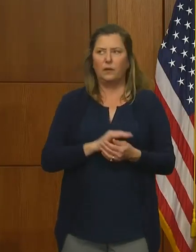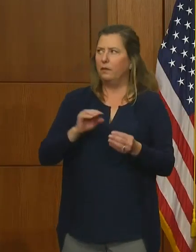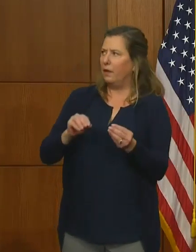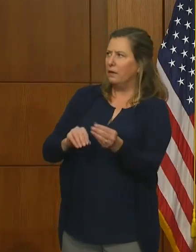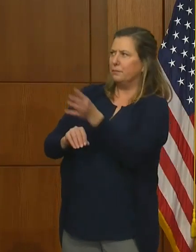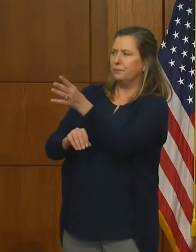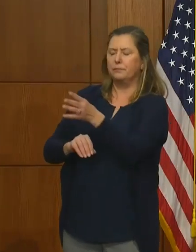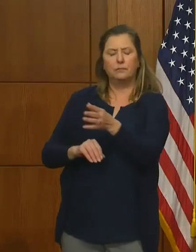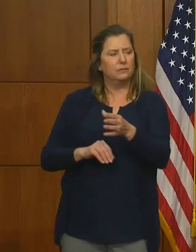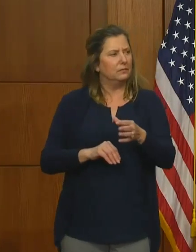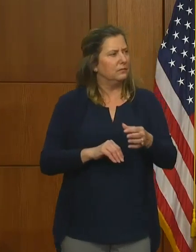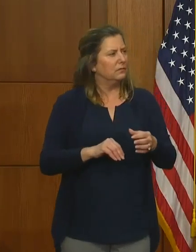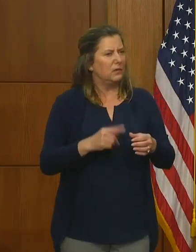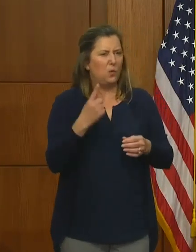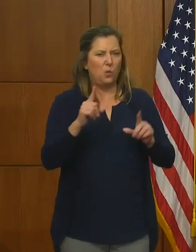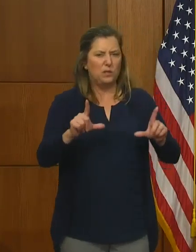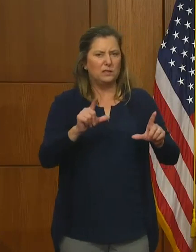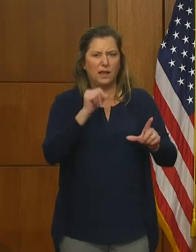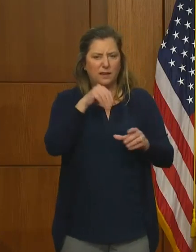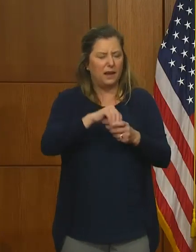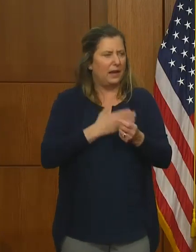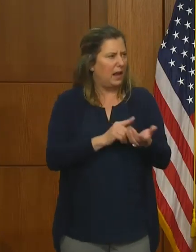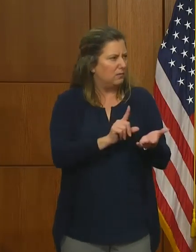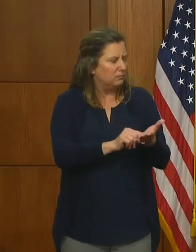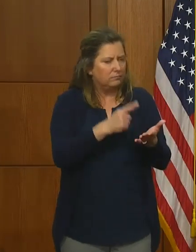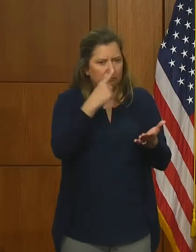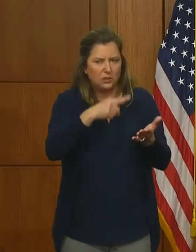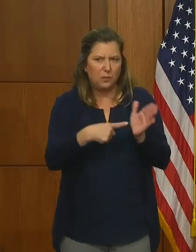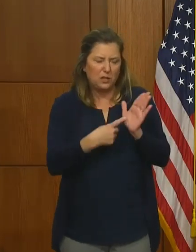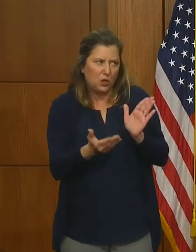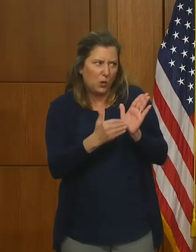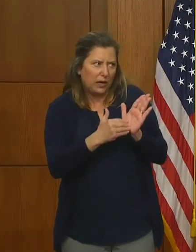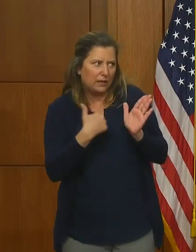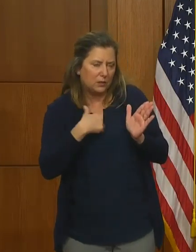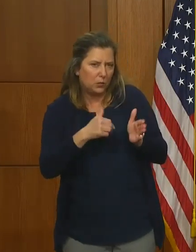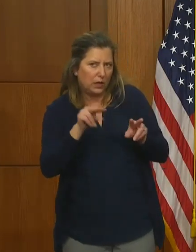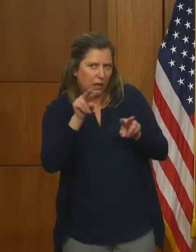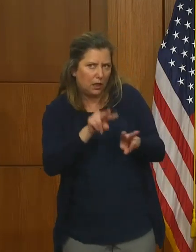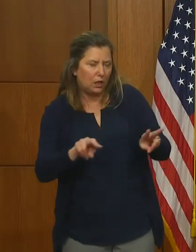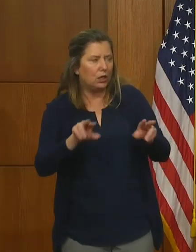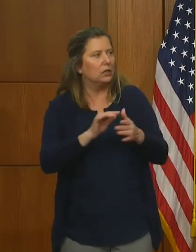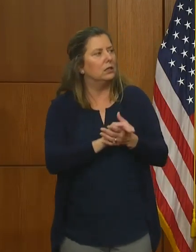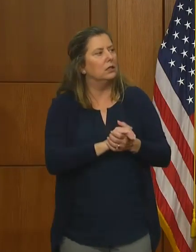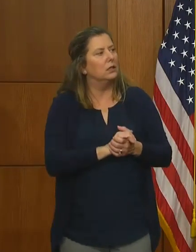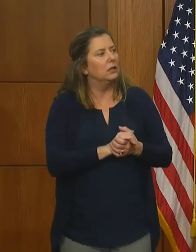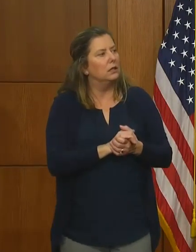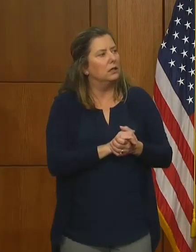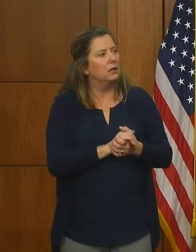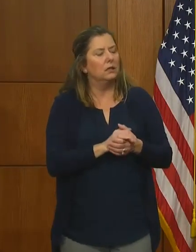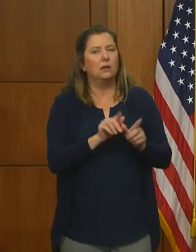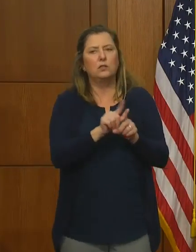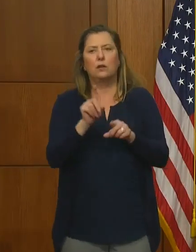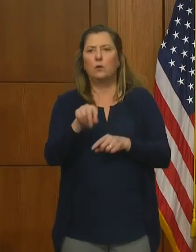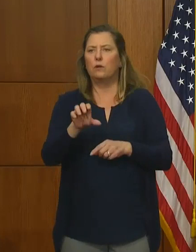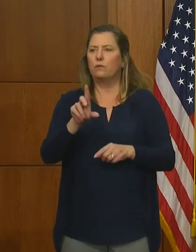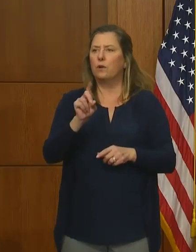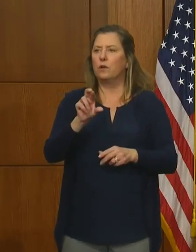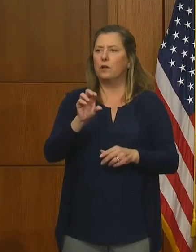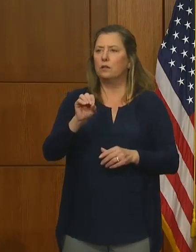THE CHARGE THAT WAS UP THERE IT'S A GROCERY IS MISSING FROM OUR PACKAGE COULD BE HELPFUL- BECAUSE SURE AGAIN SO WE CAN